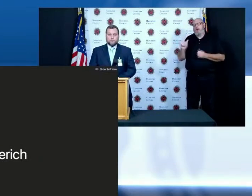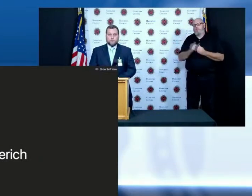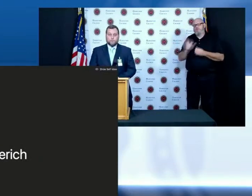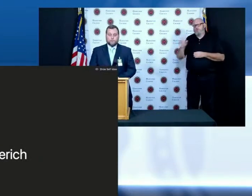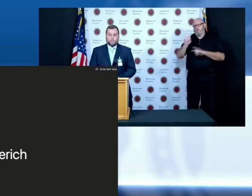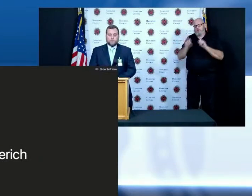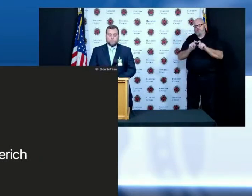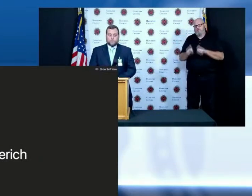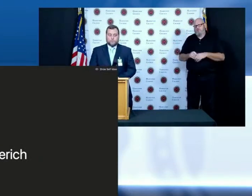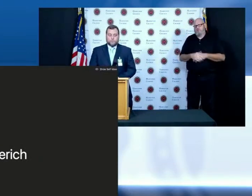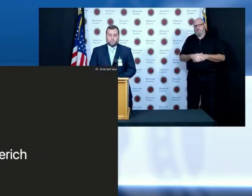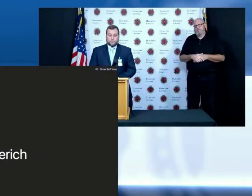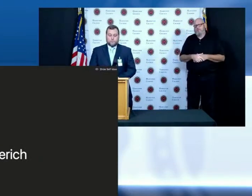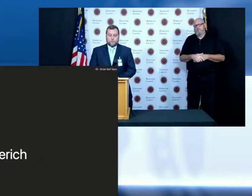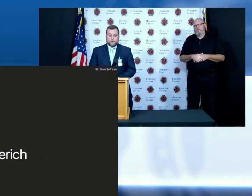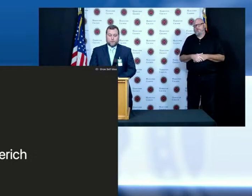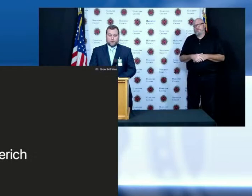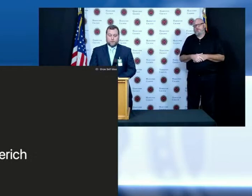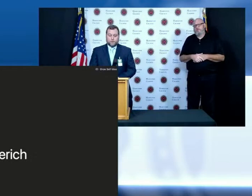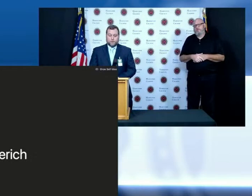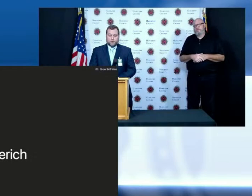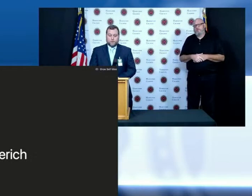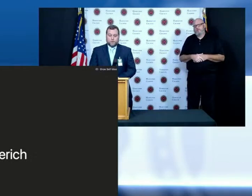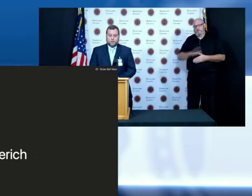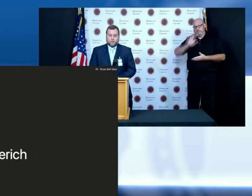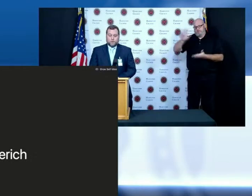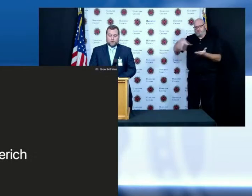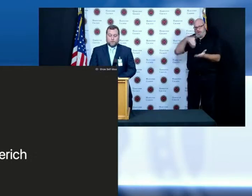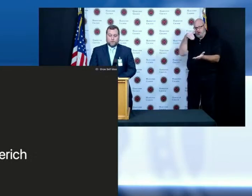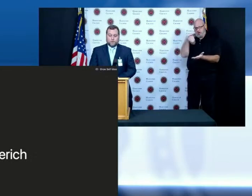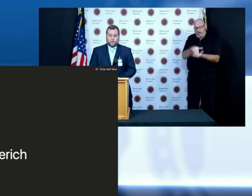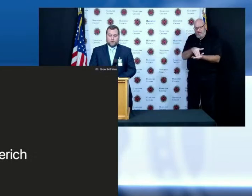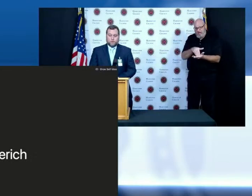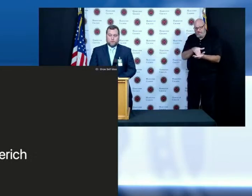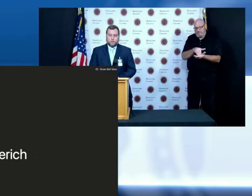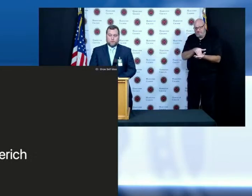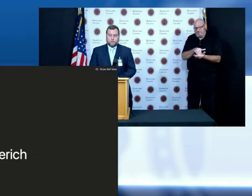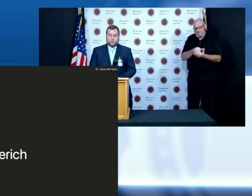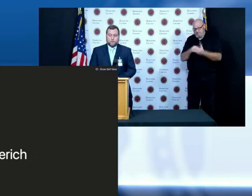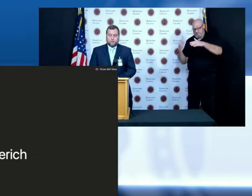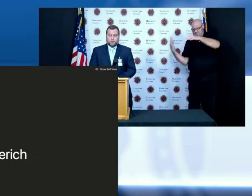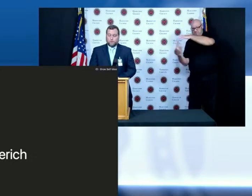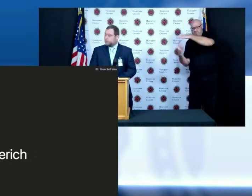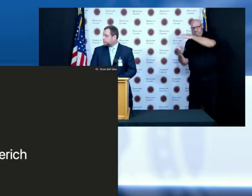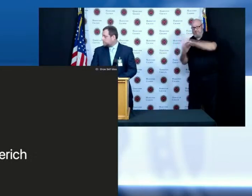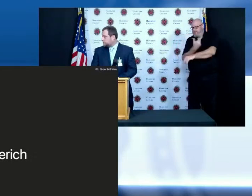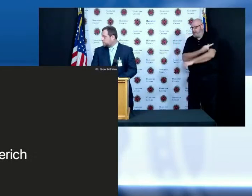sites if we need them we know we can access them right now we don't have the doses to justify that